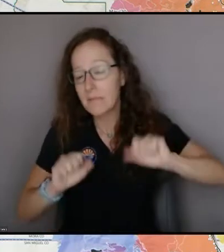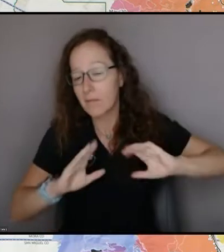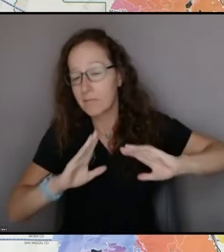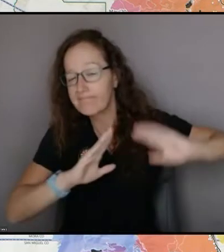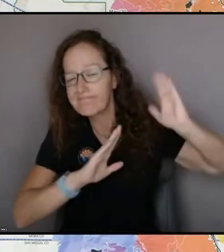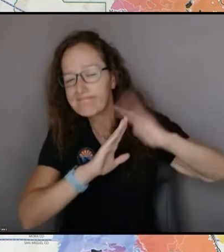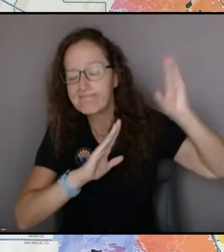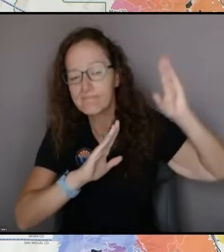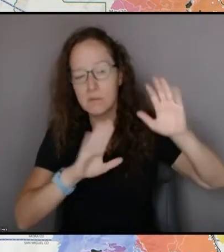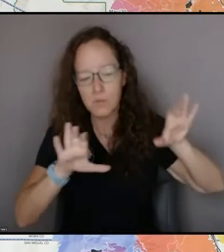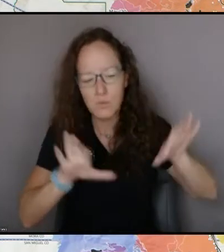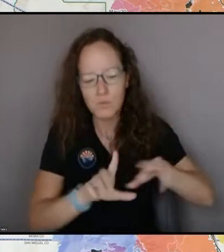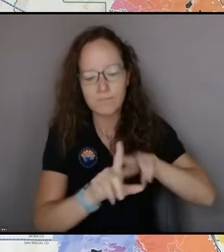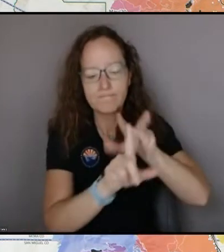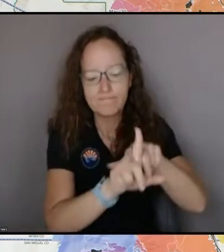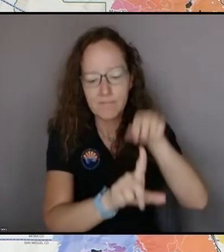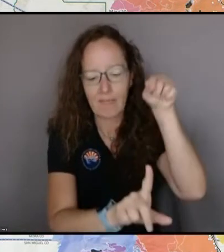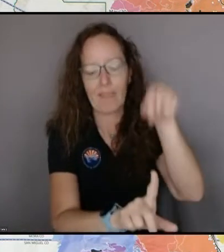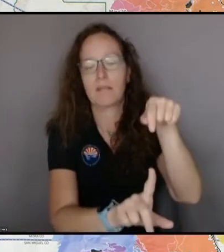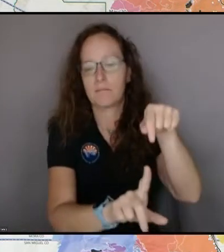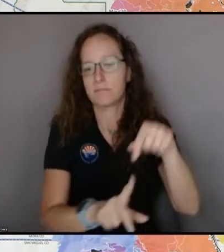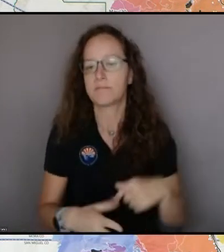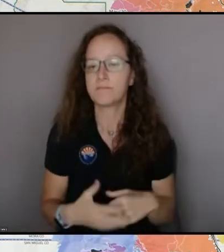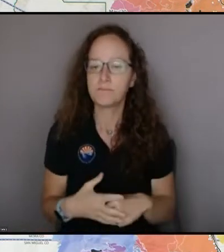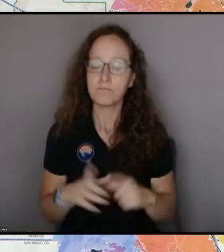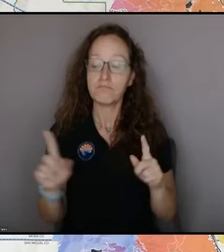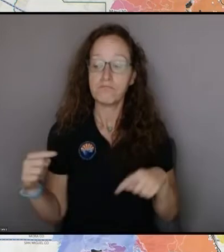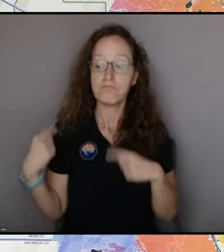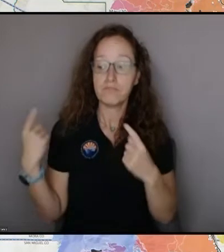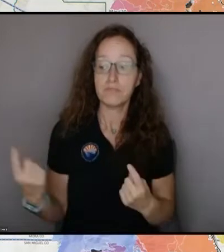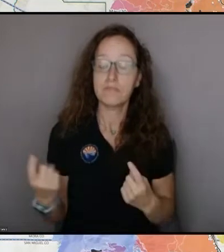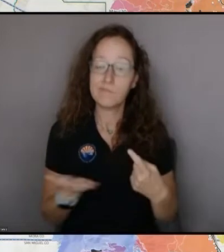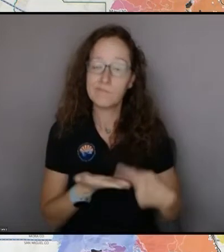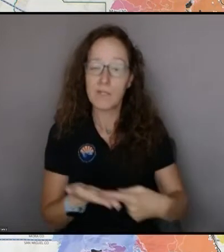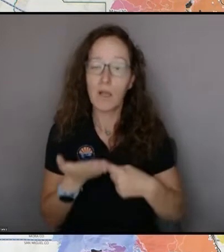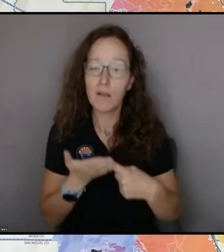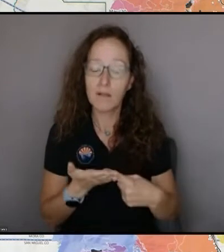about that we explore options, and we test our assumptions. We